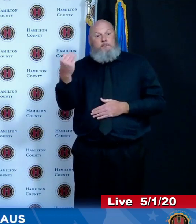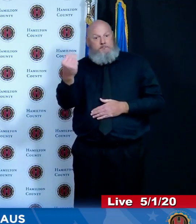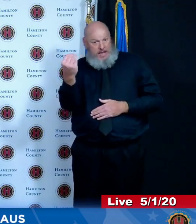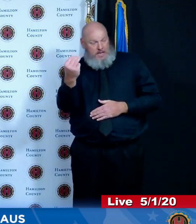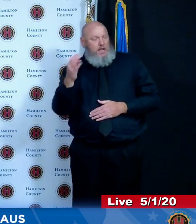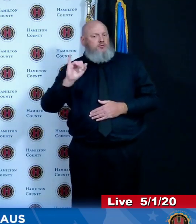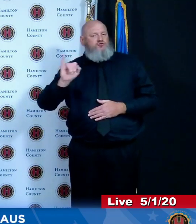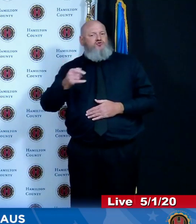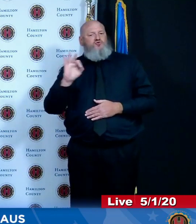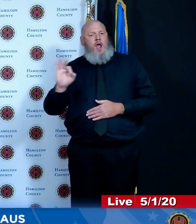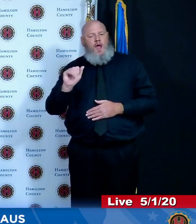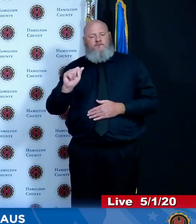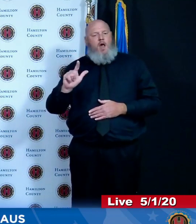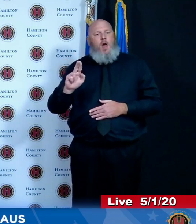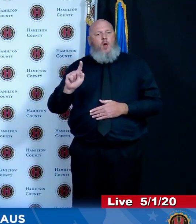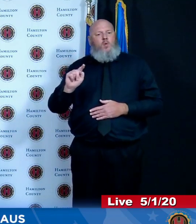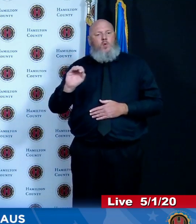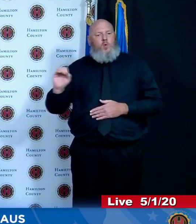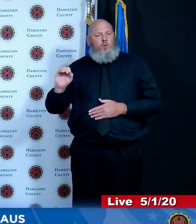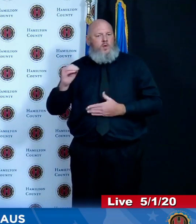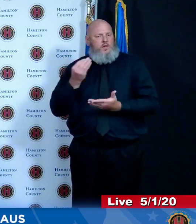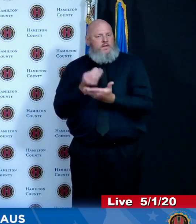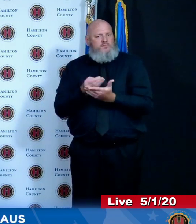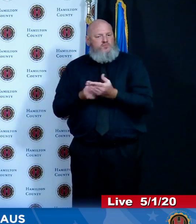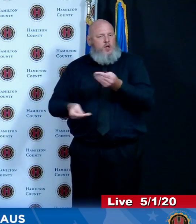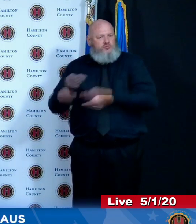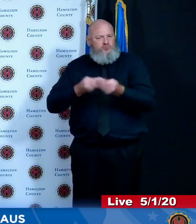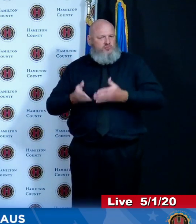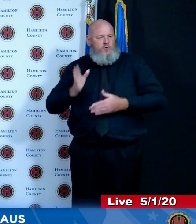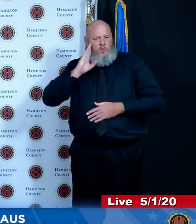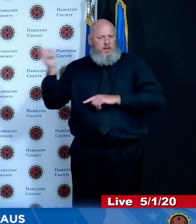been in touch wanted to make sure that everybody realizes you have to wear a